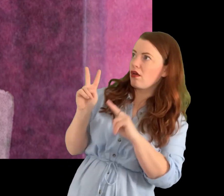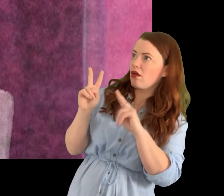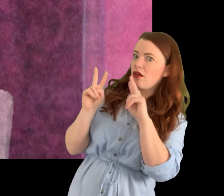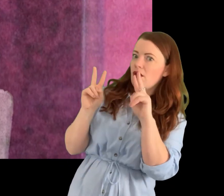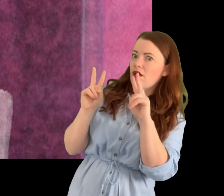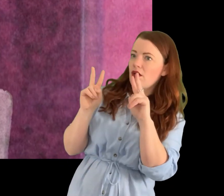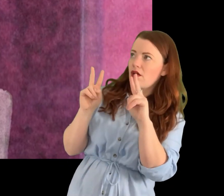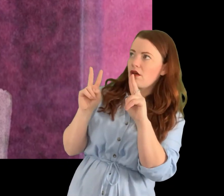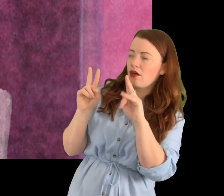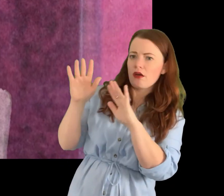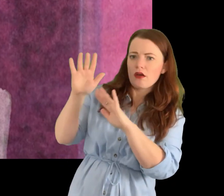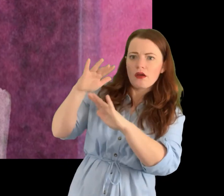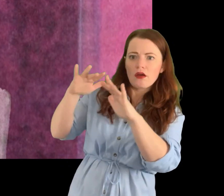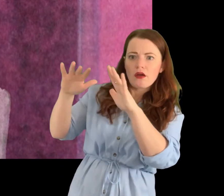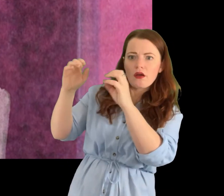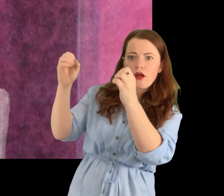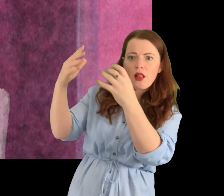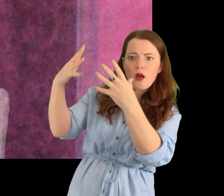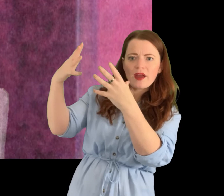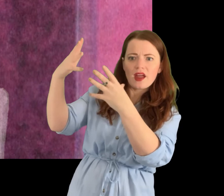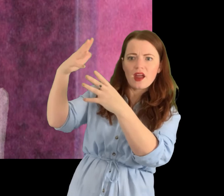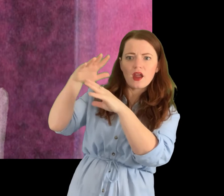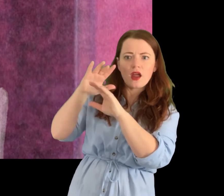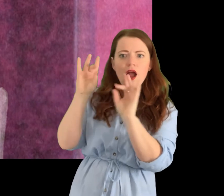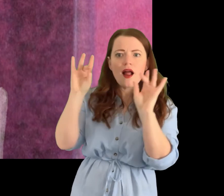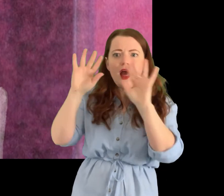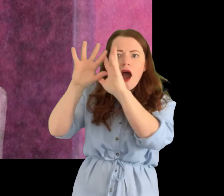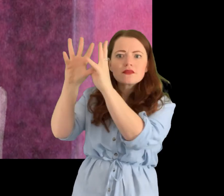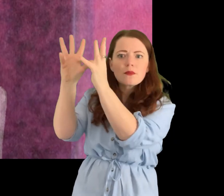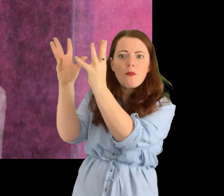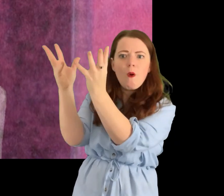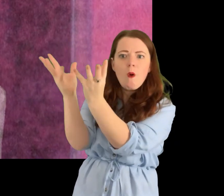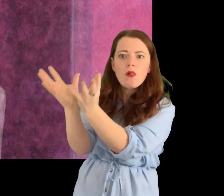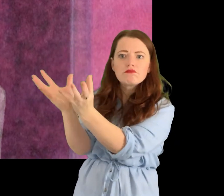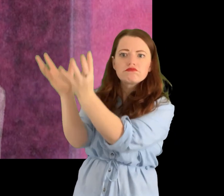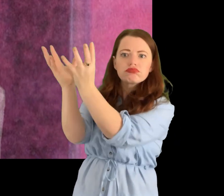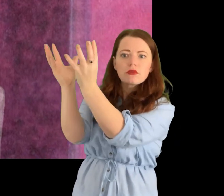And there above them softly glowing Hung a glass ball from the ceiling